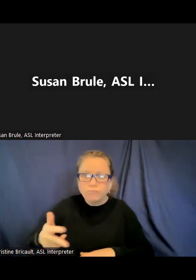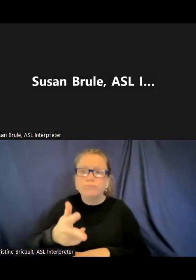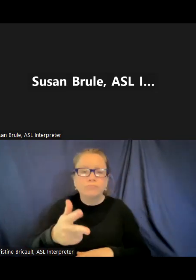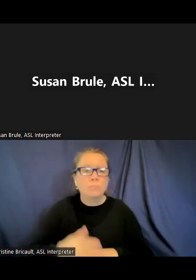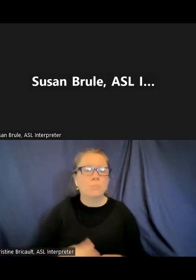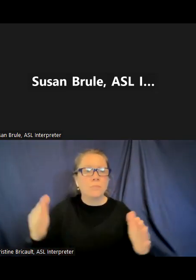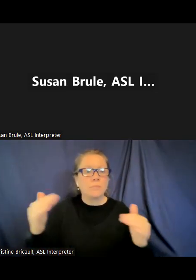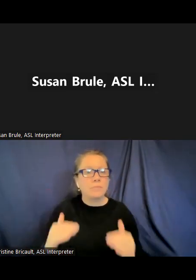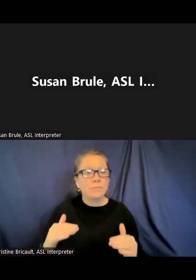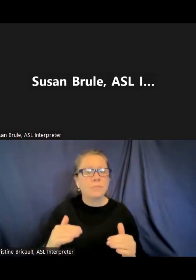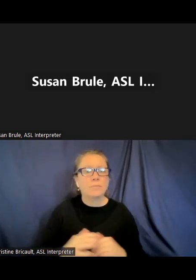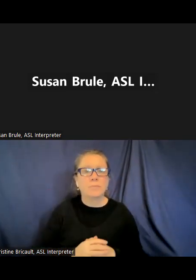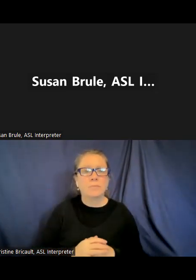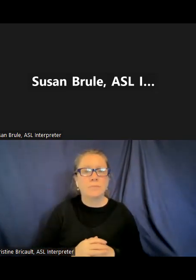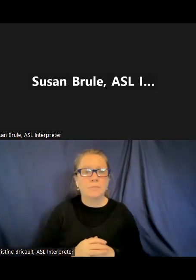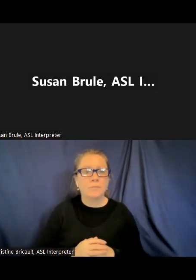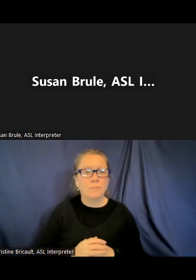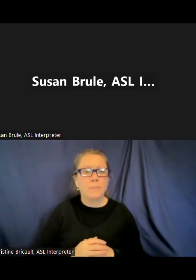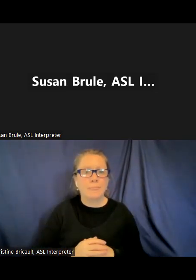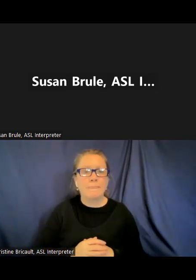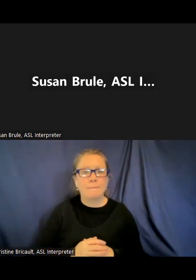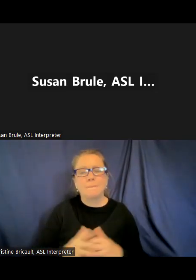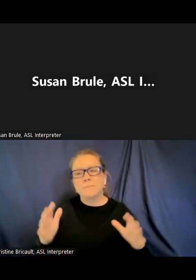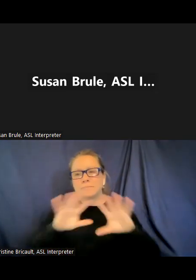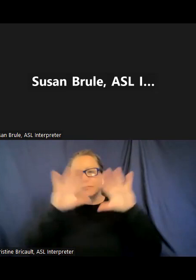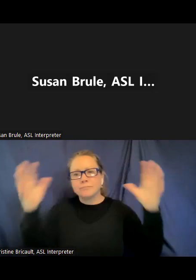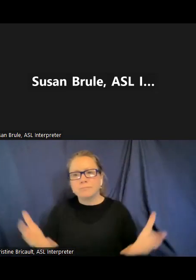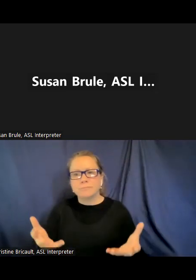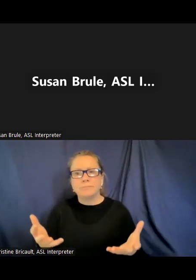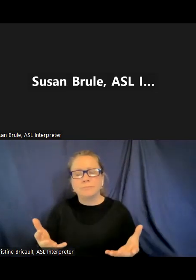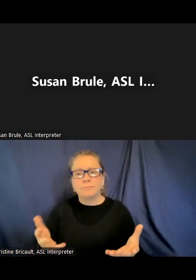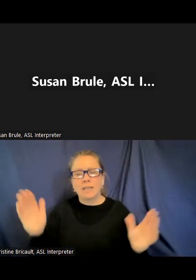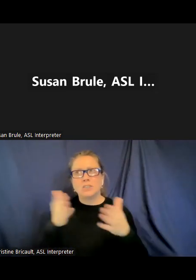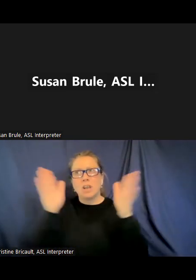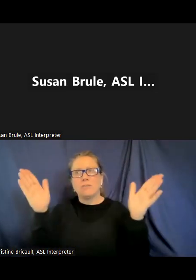And then, you know, more holistically, consider how people are